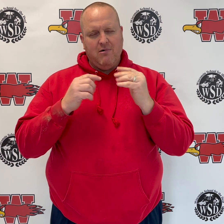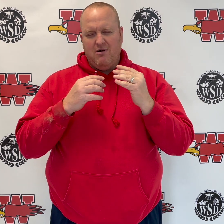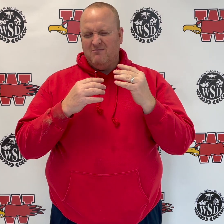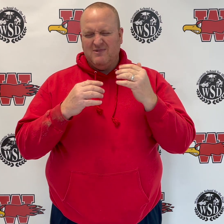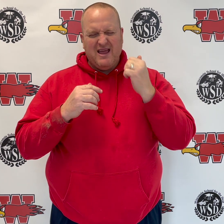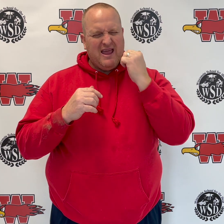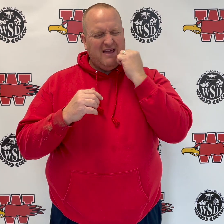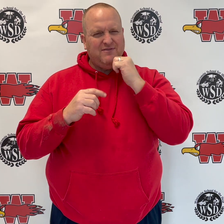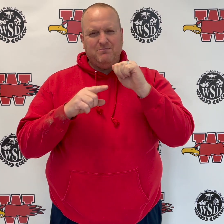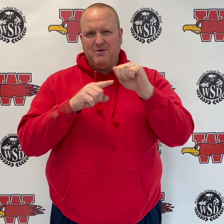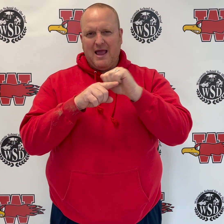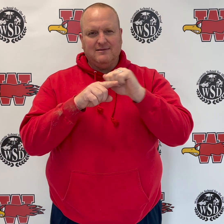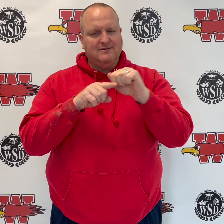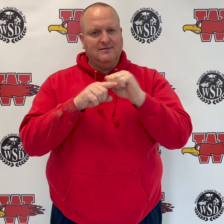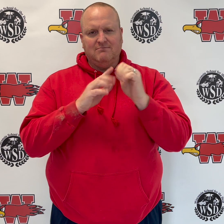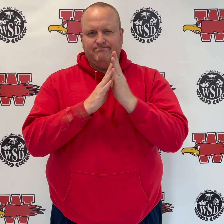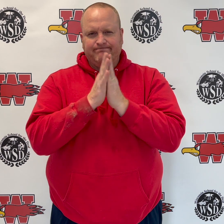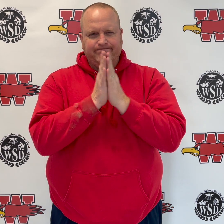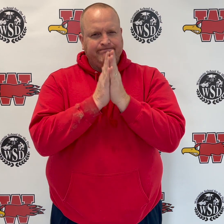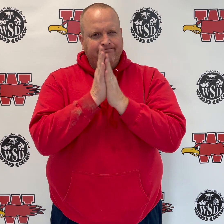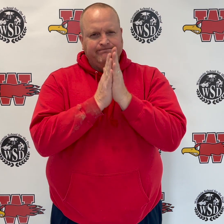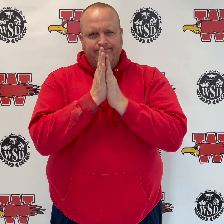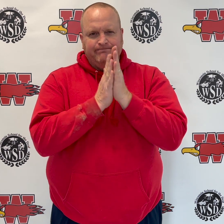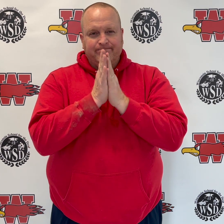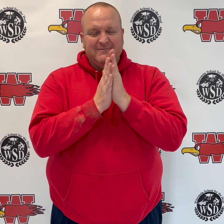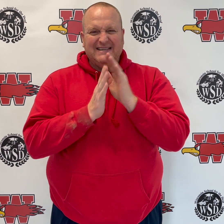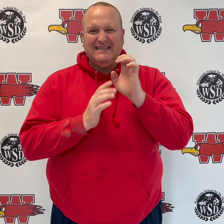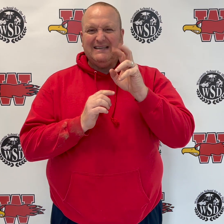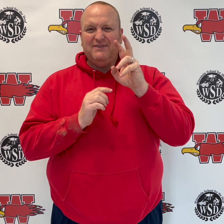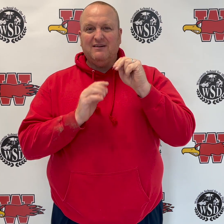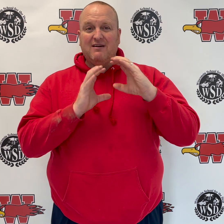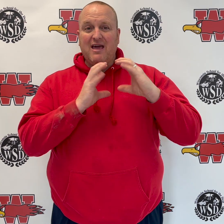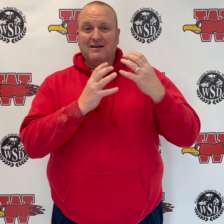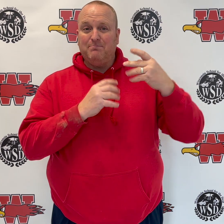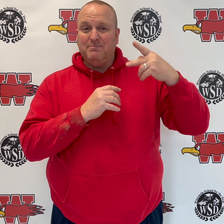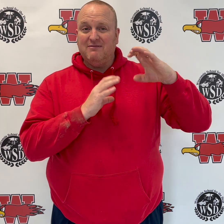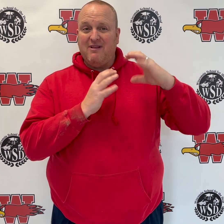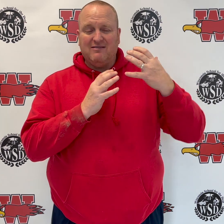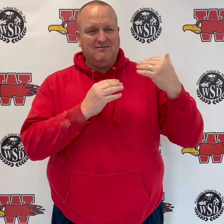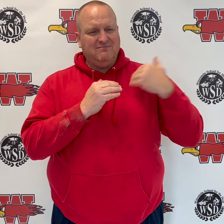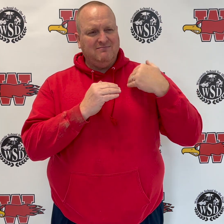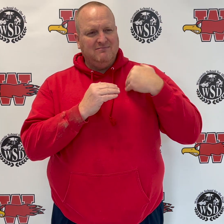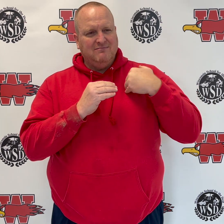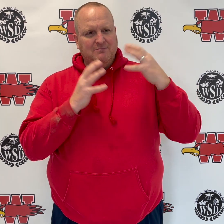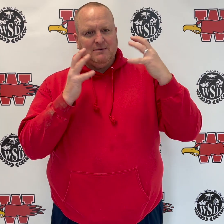attends every practice. He is motivated. Even in PE class he will come up to me and say "Oh,